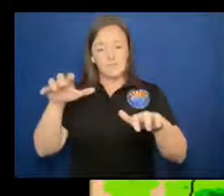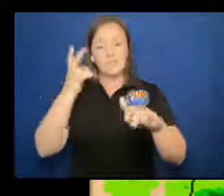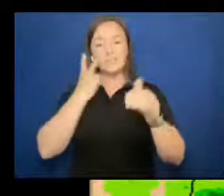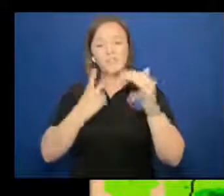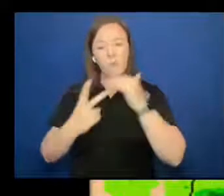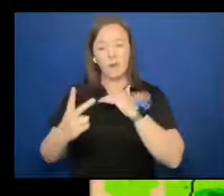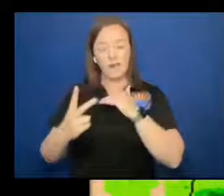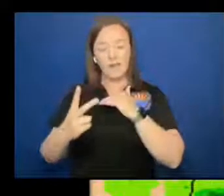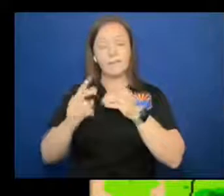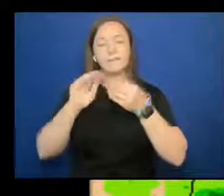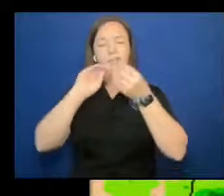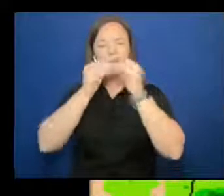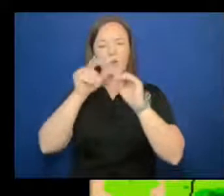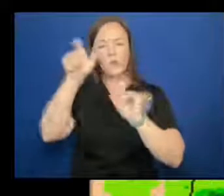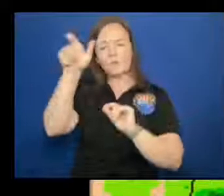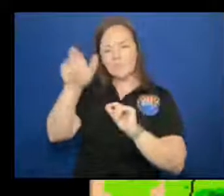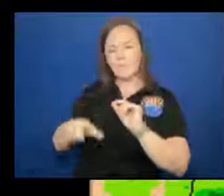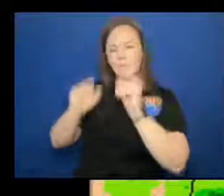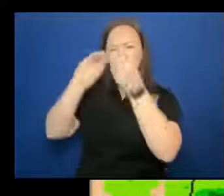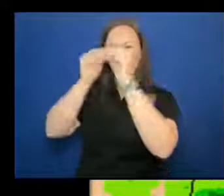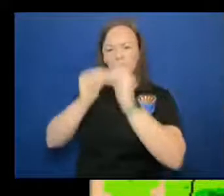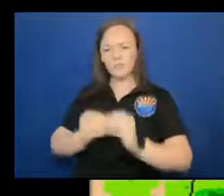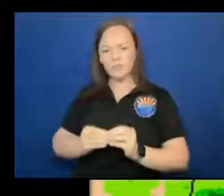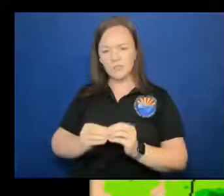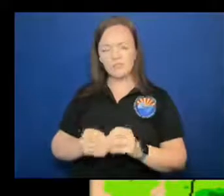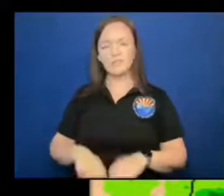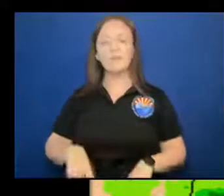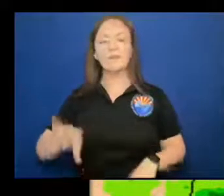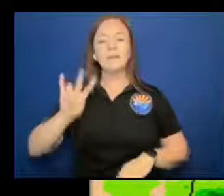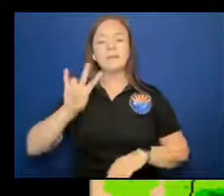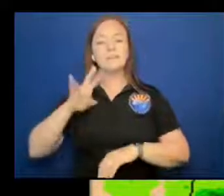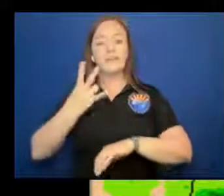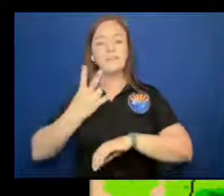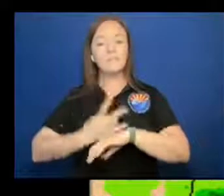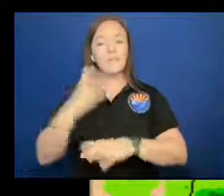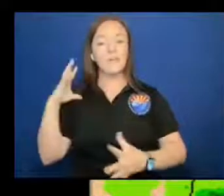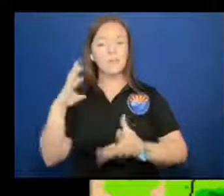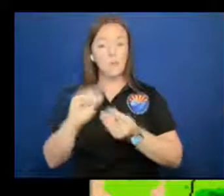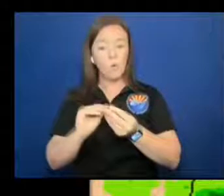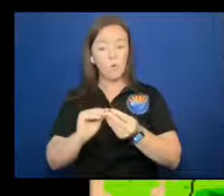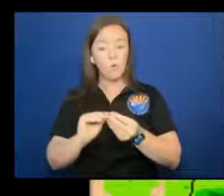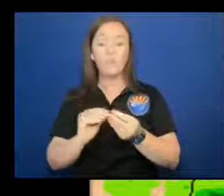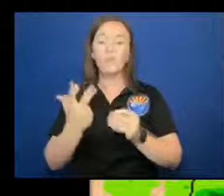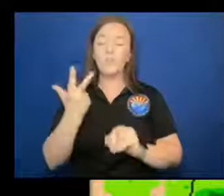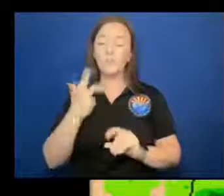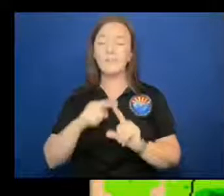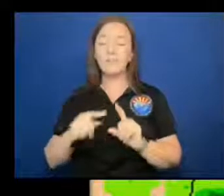AND THIS IS BASICALLY A MOISTURE IMAGE AND THIS IS A WATER VAPOR, VAPOR IMAGE OF THE MOISTURE AND THE